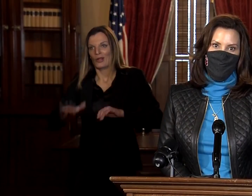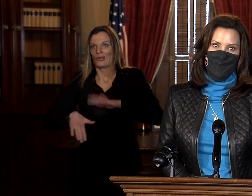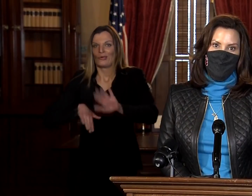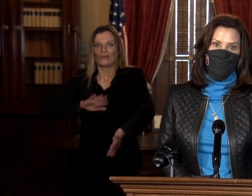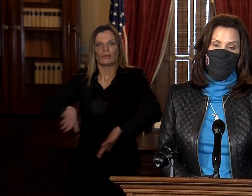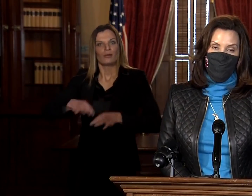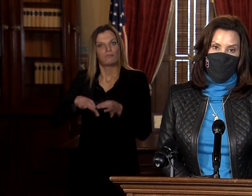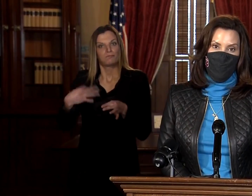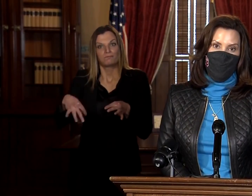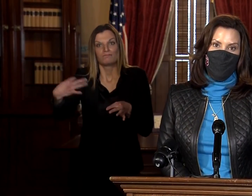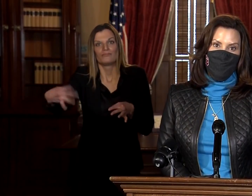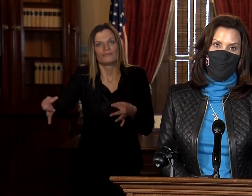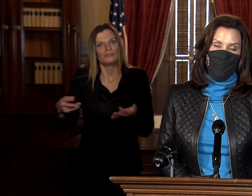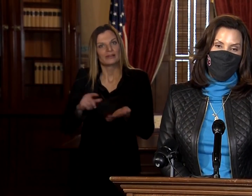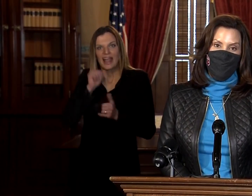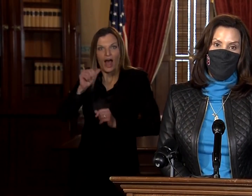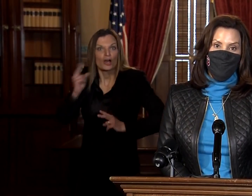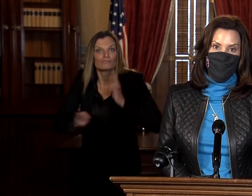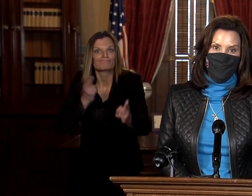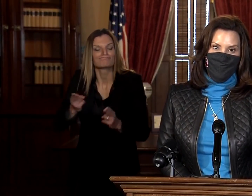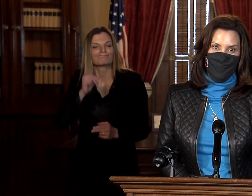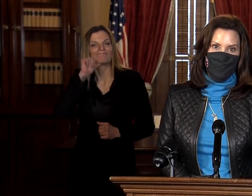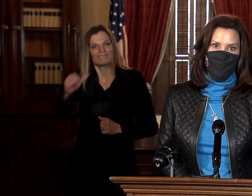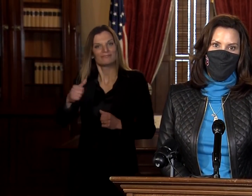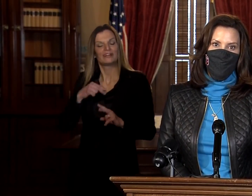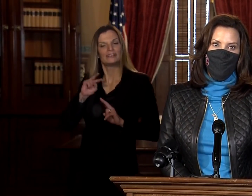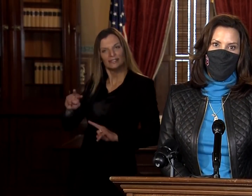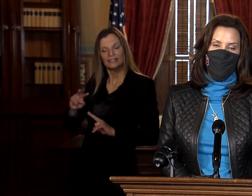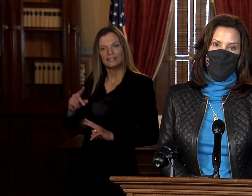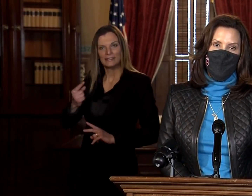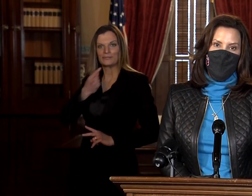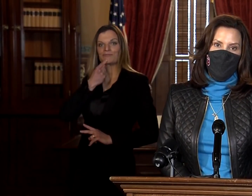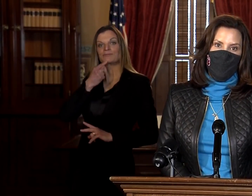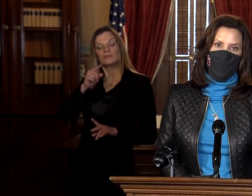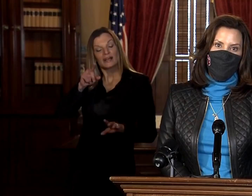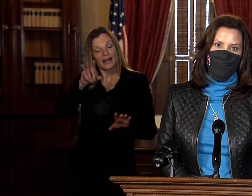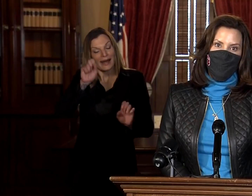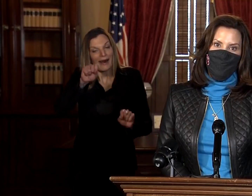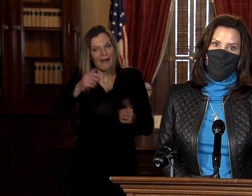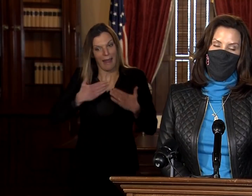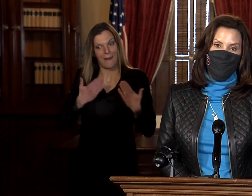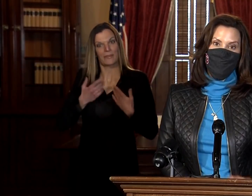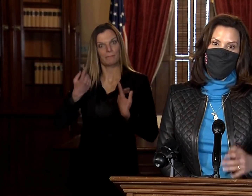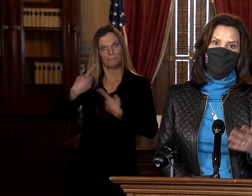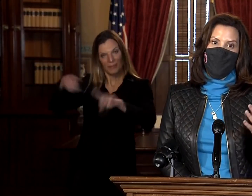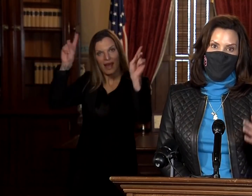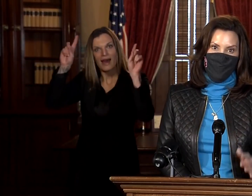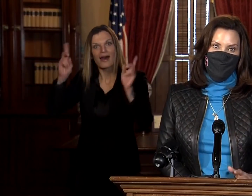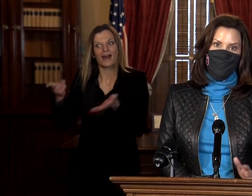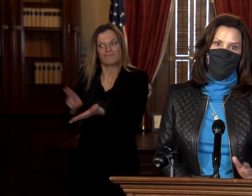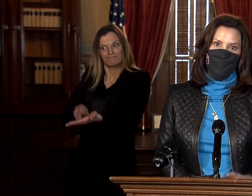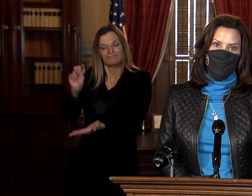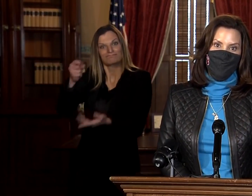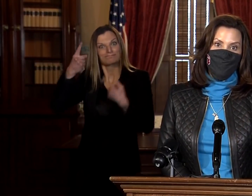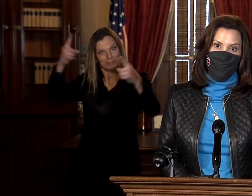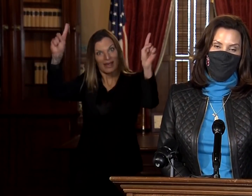they desperately need. That was really heartbreaking to That was really heartbreaking to see the president stall on that. see the president stall on that. While I was pleased that he